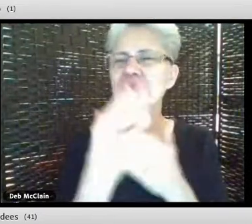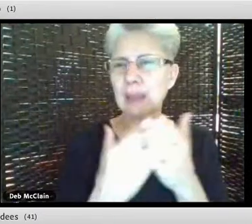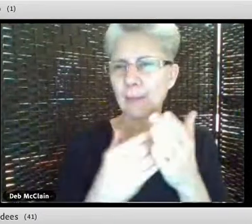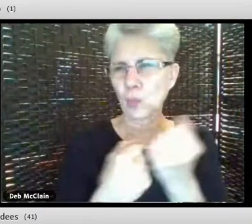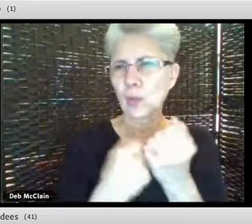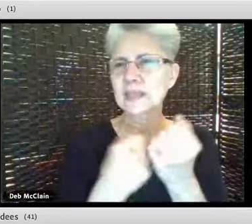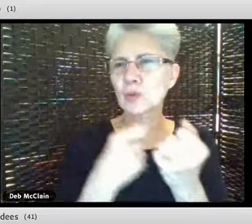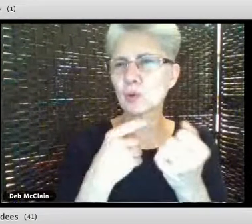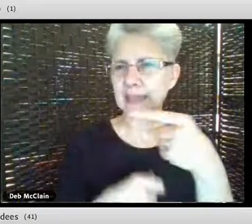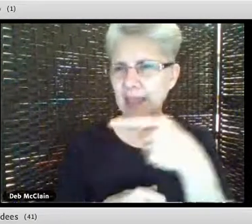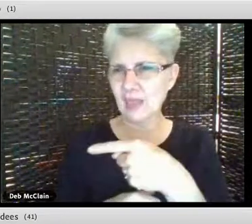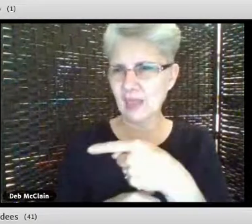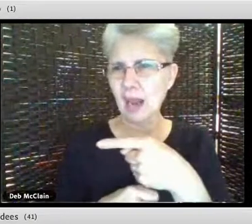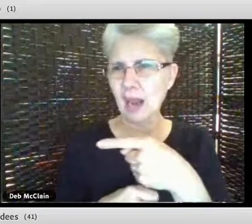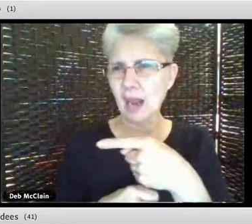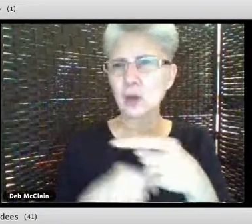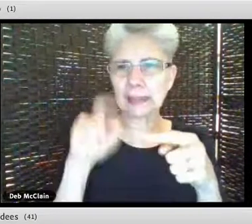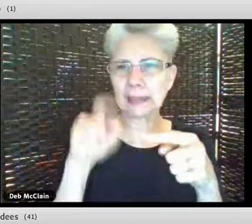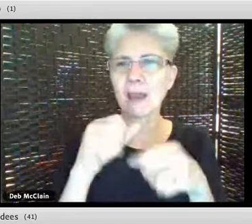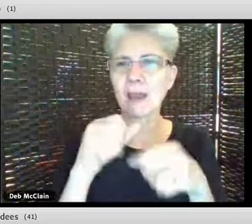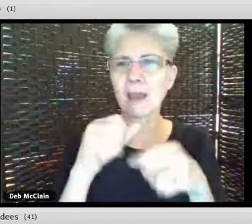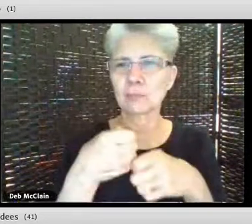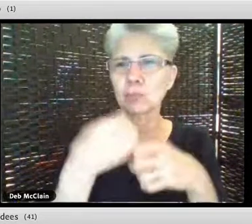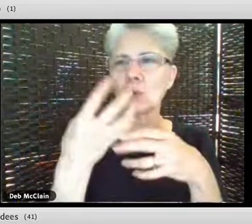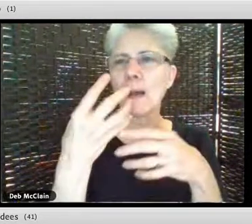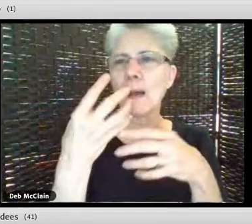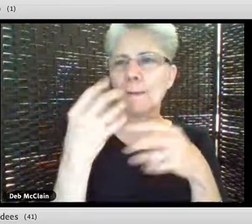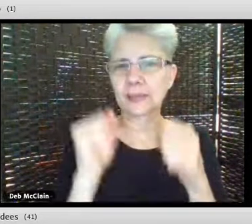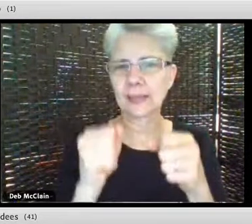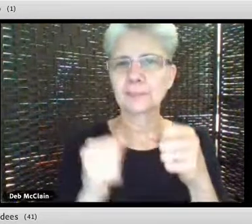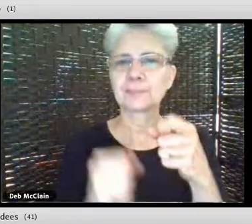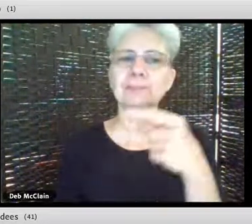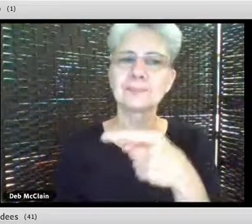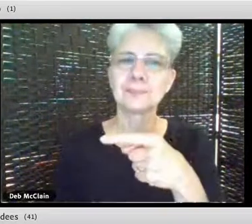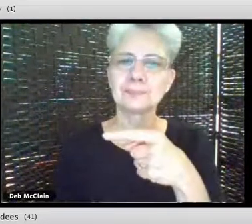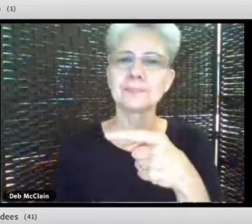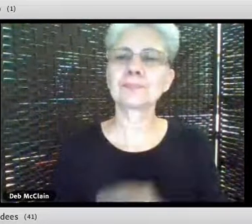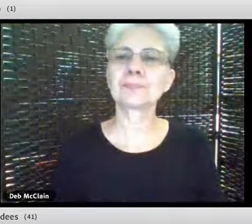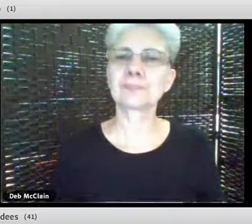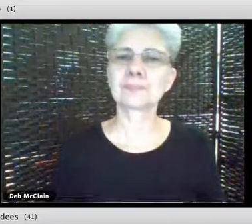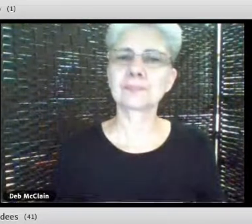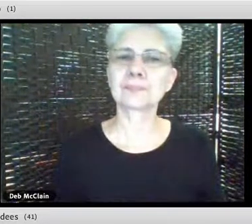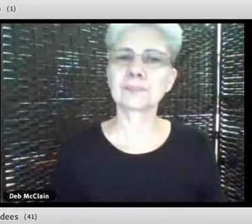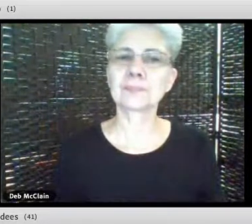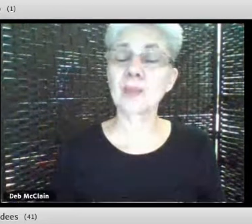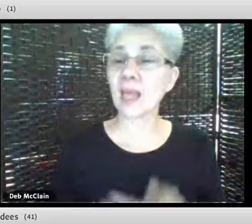So, again, those were some of the resources, and you'll have a copy of the PowerPoint so you can click on those resources.